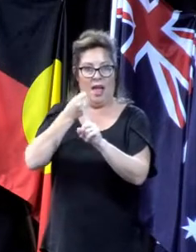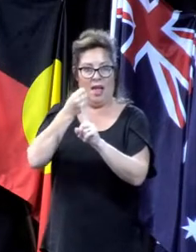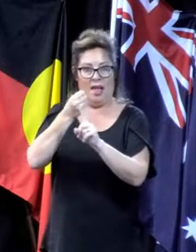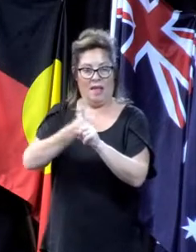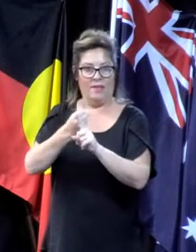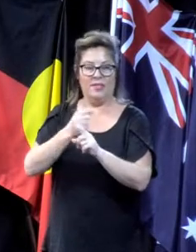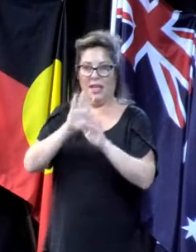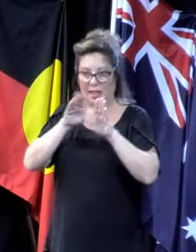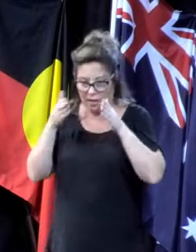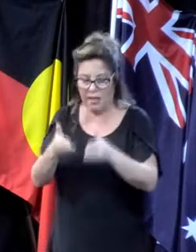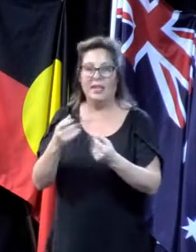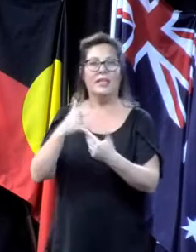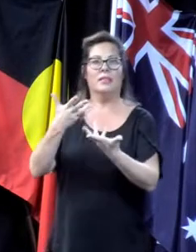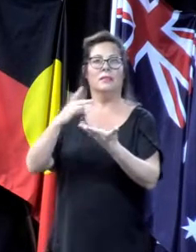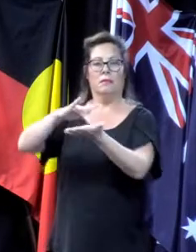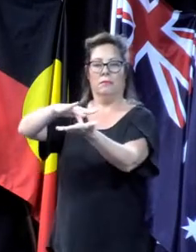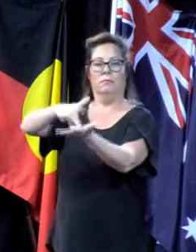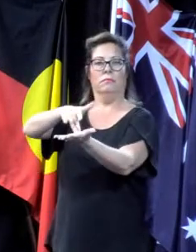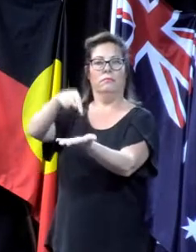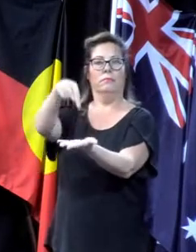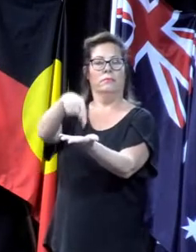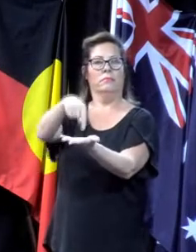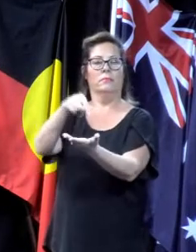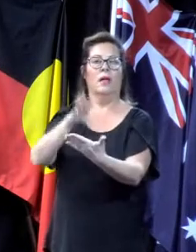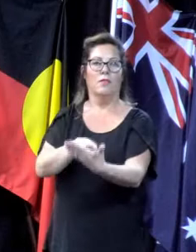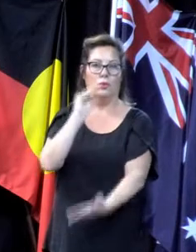The student is the important person in this whole process.